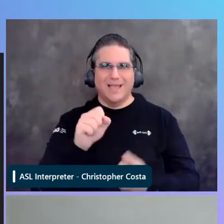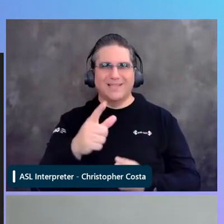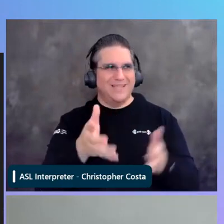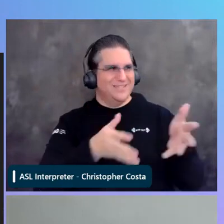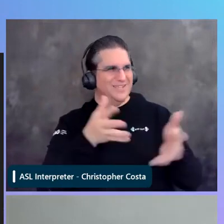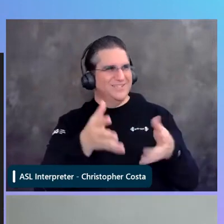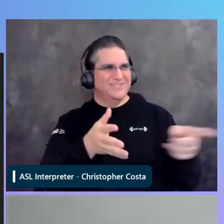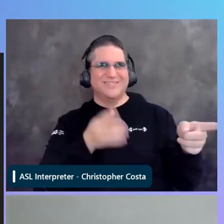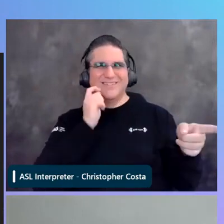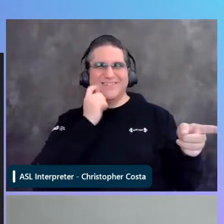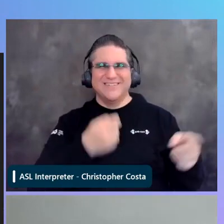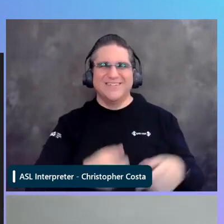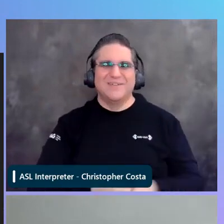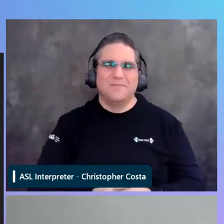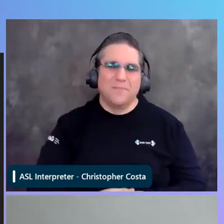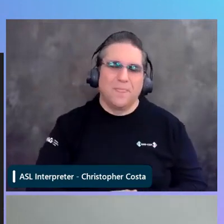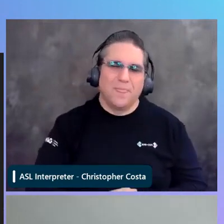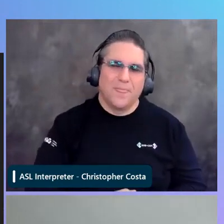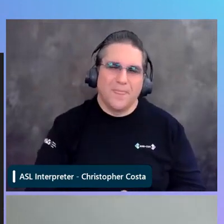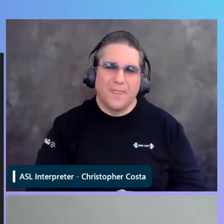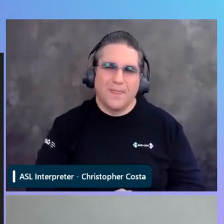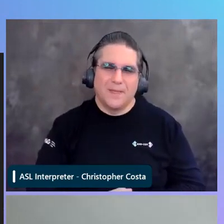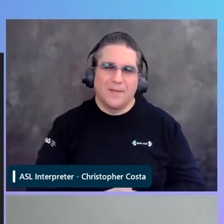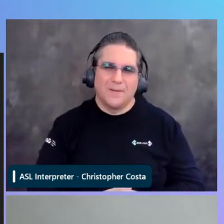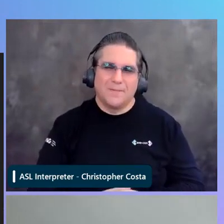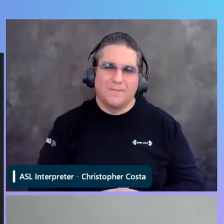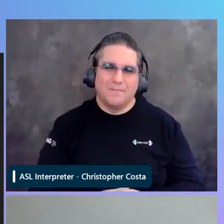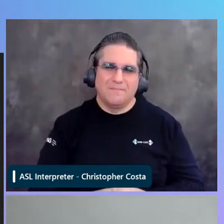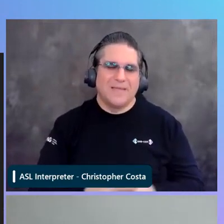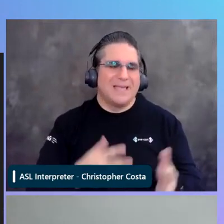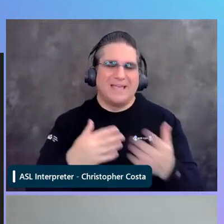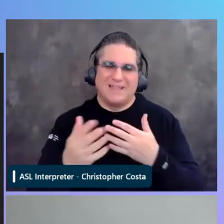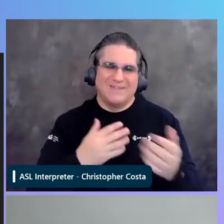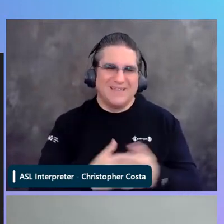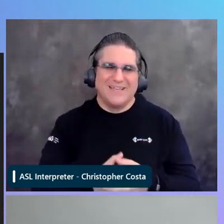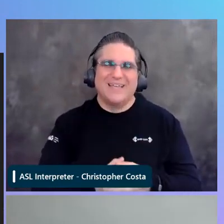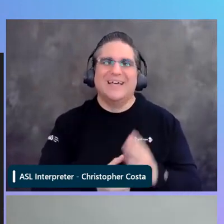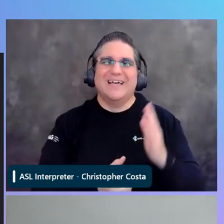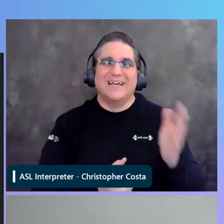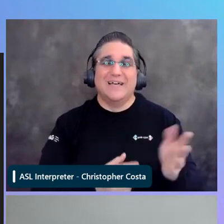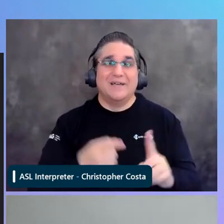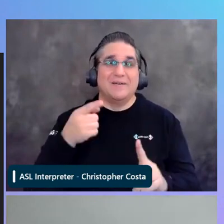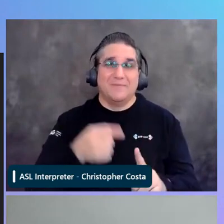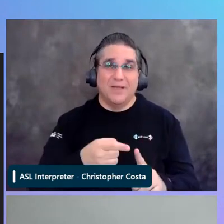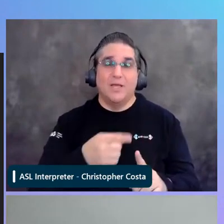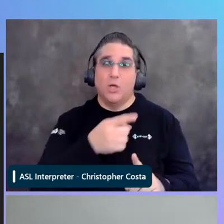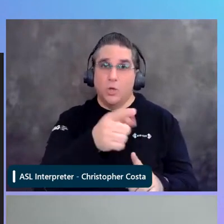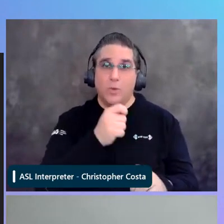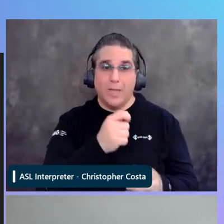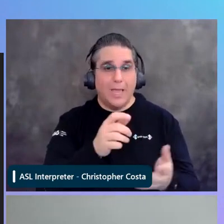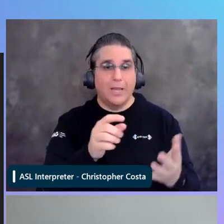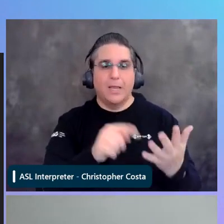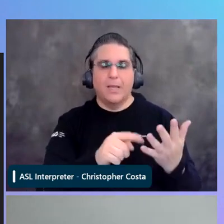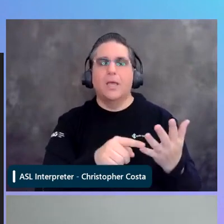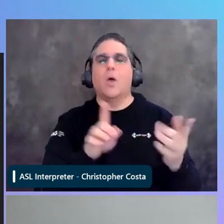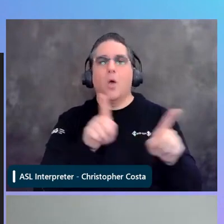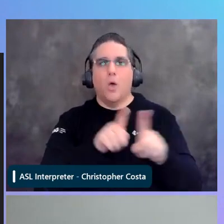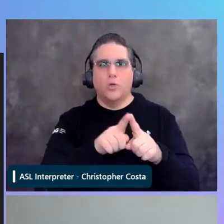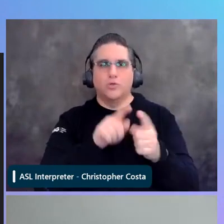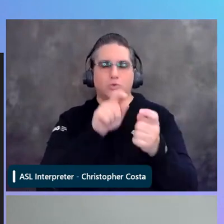of cool. Uh um, anyway, uh, specify the requirement of using